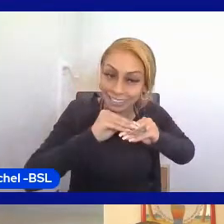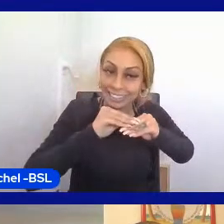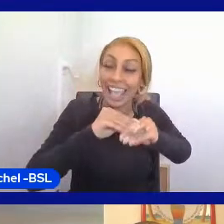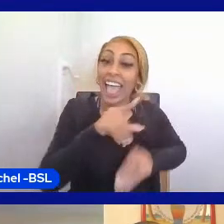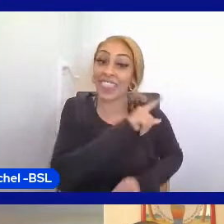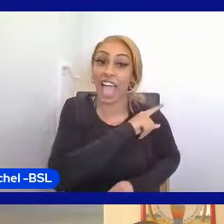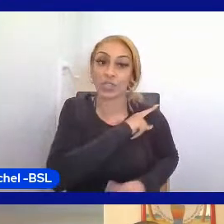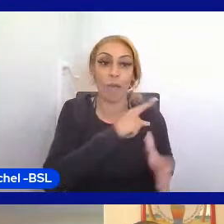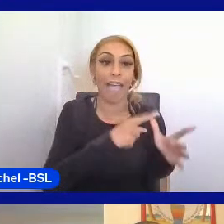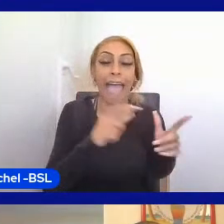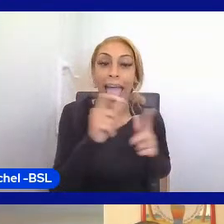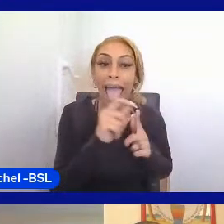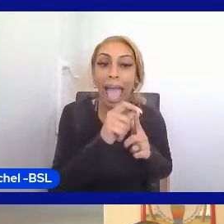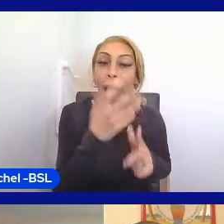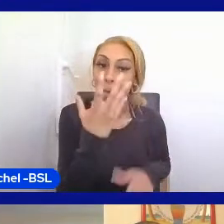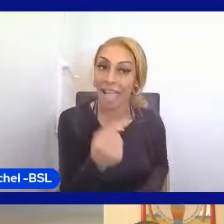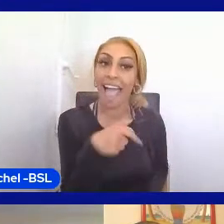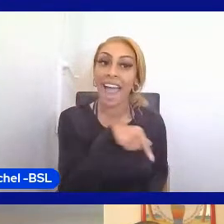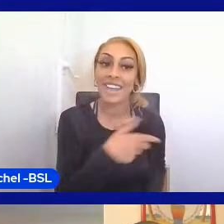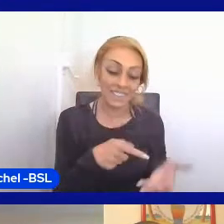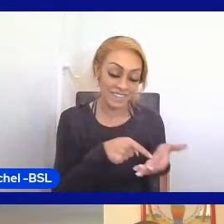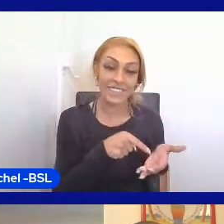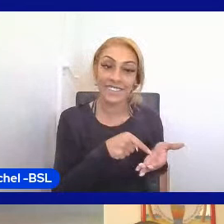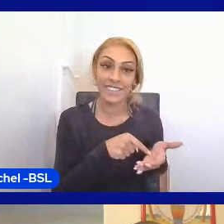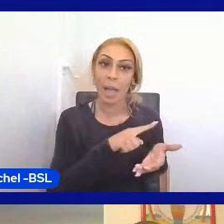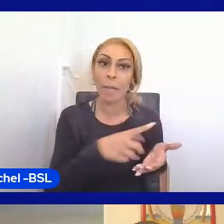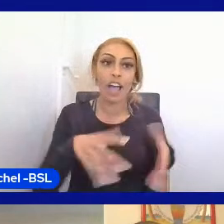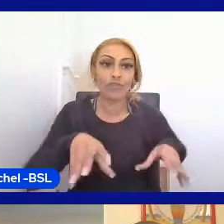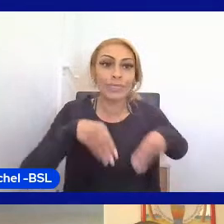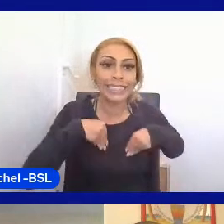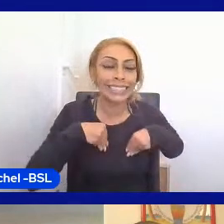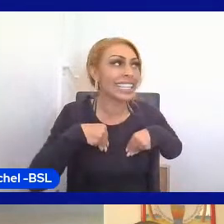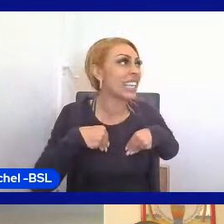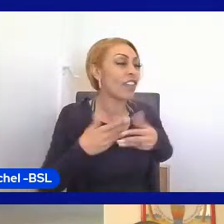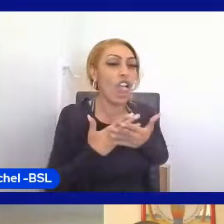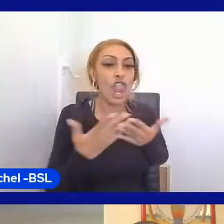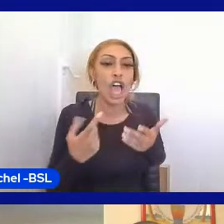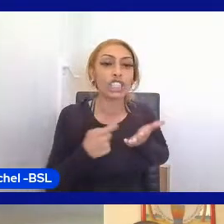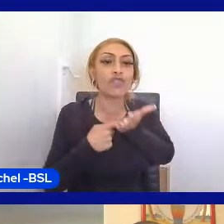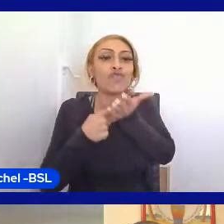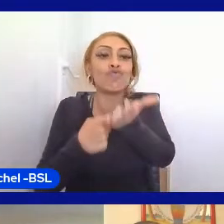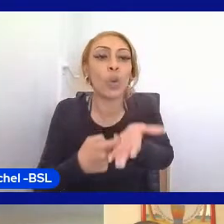always knew there was going to be a tech element, hence why there is an existent at the